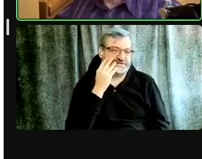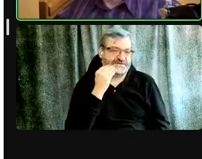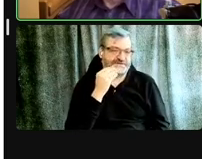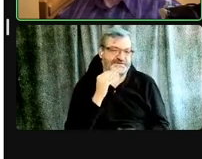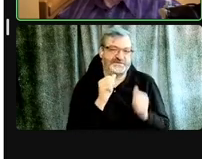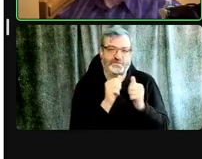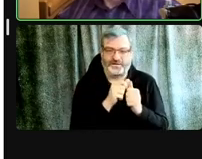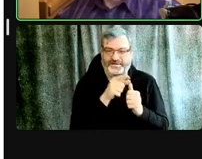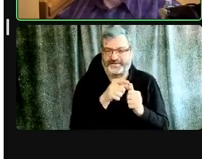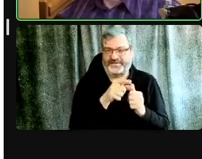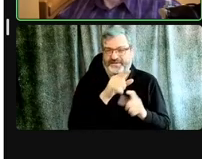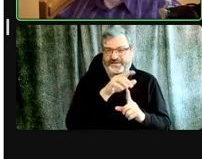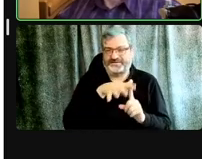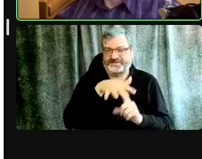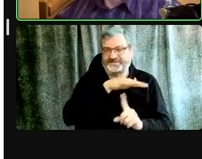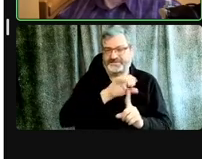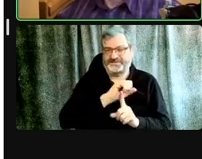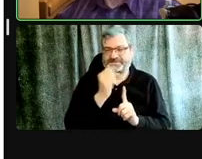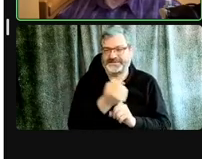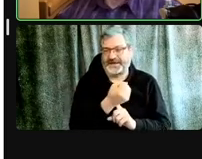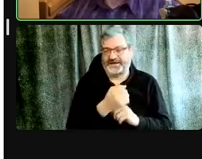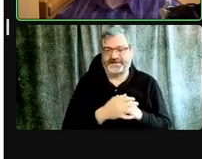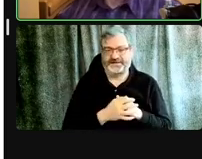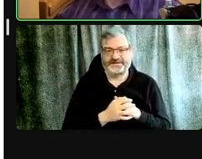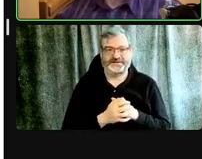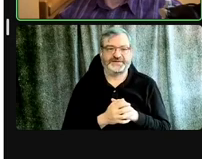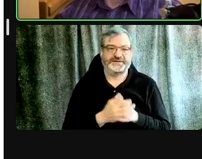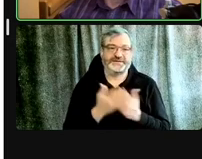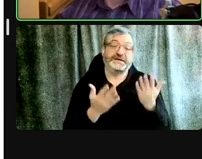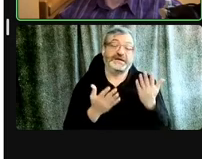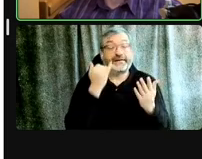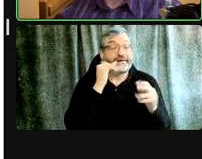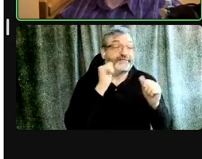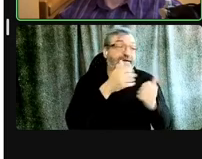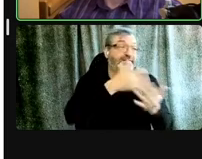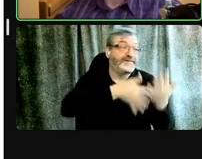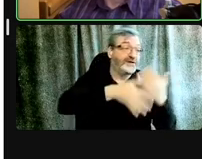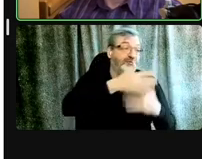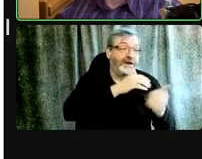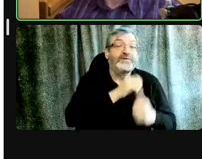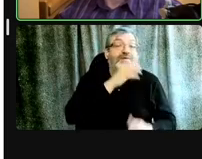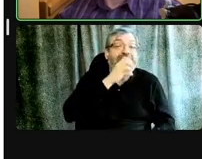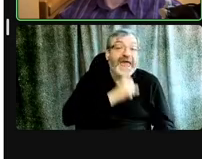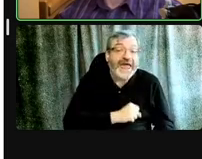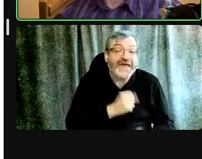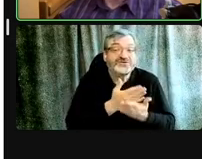and whether that's interacting with ancient objects like 2000 year old